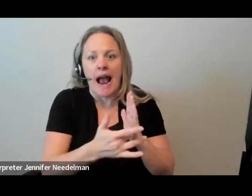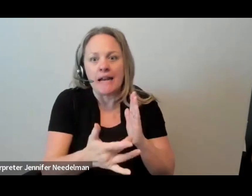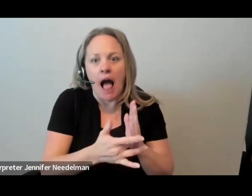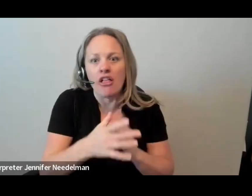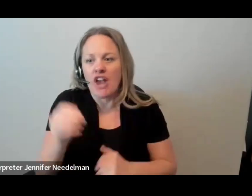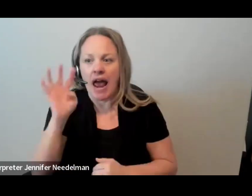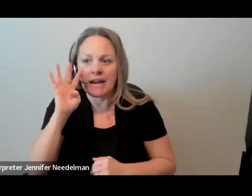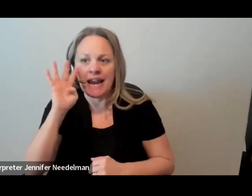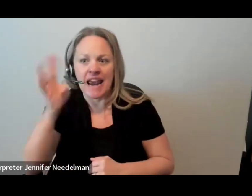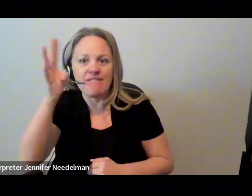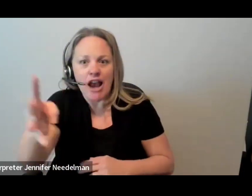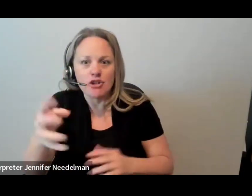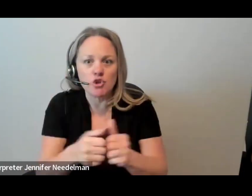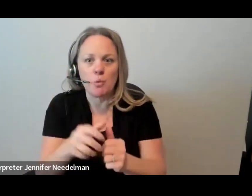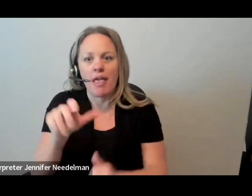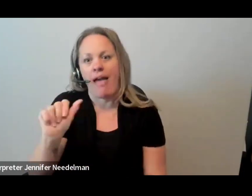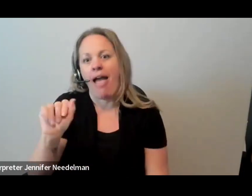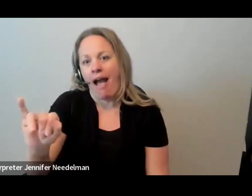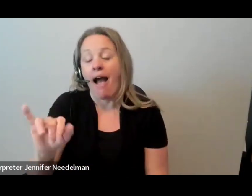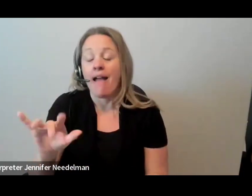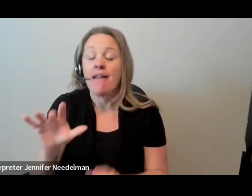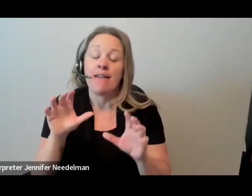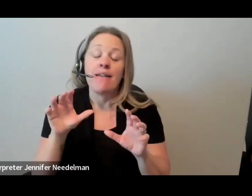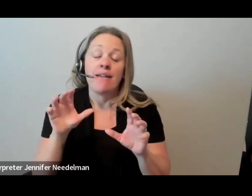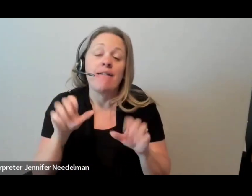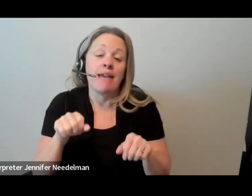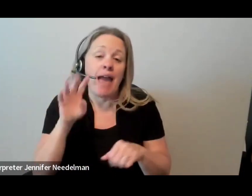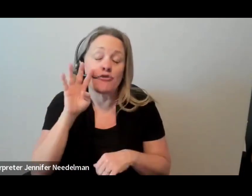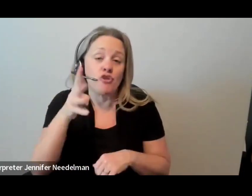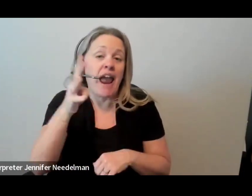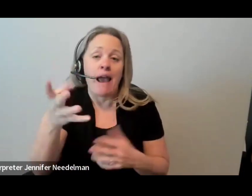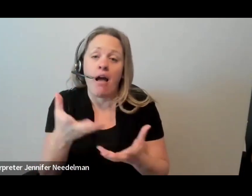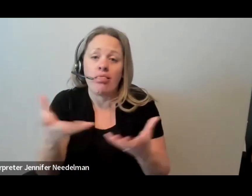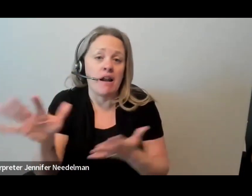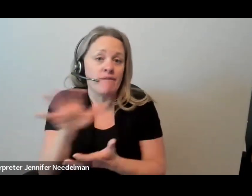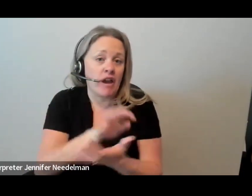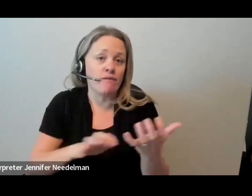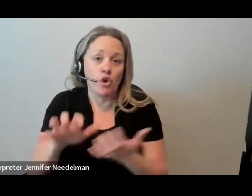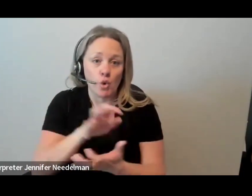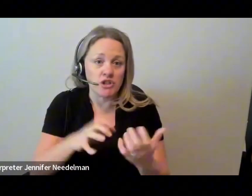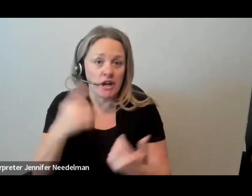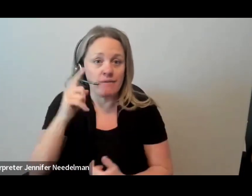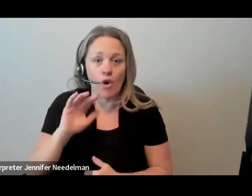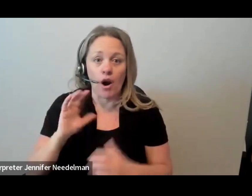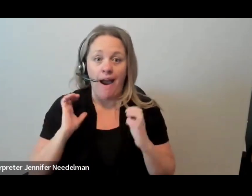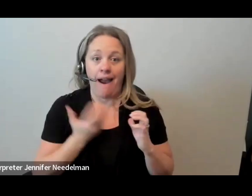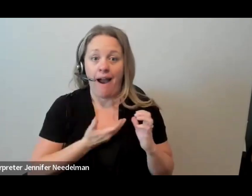with AI, it can create a lot of confusion for customers